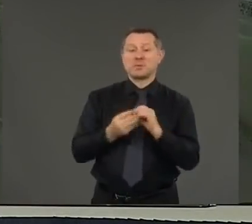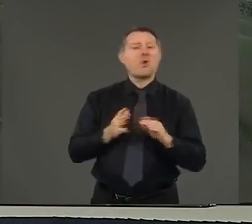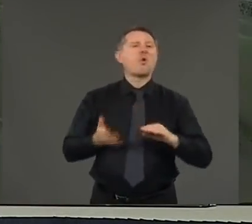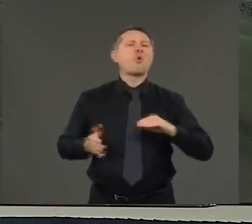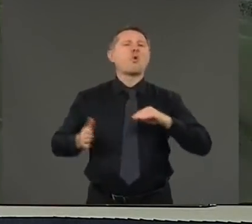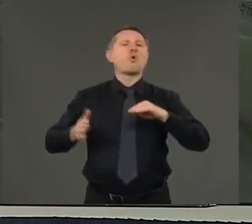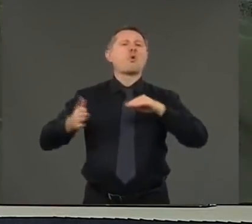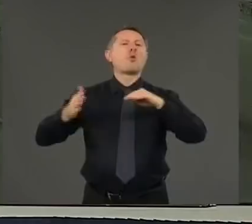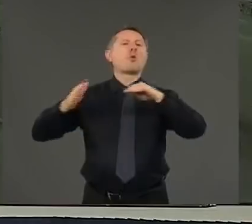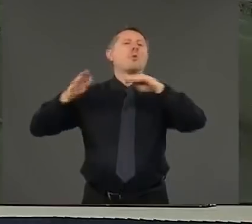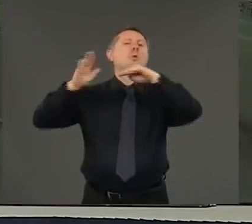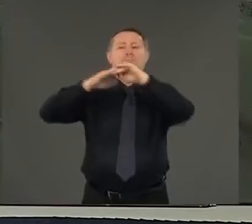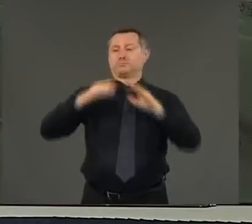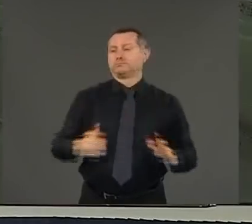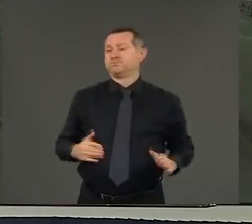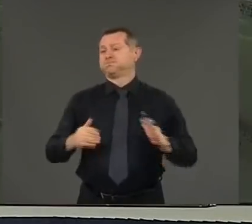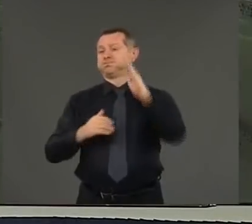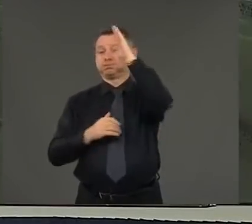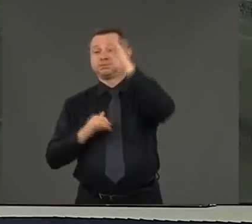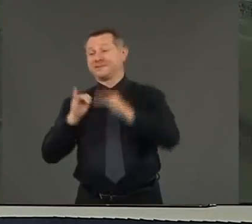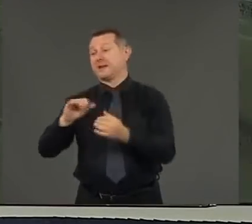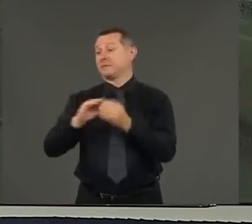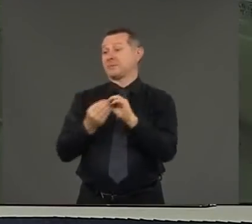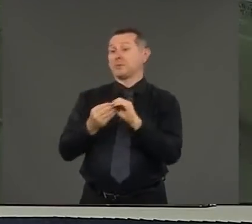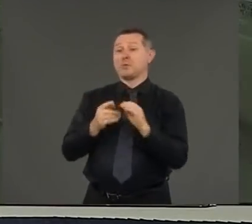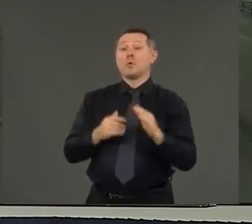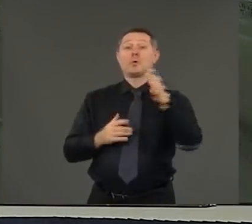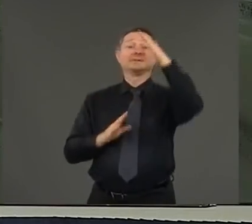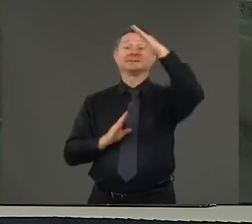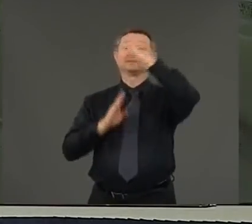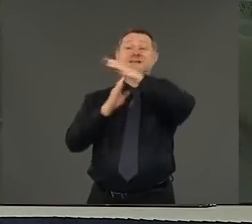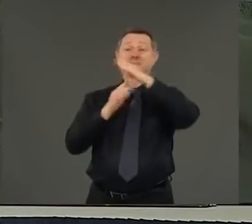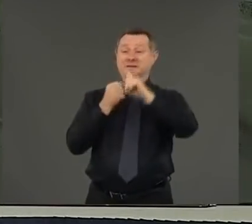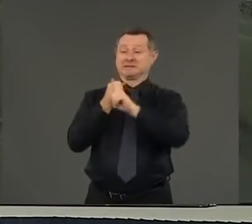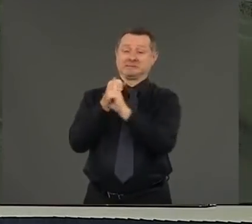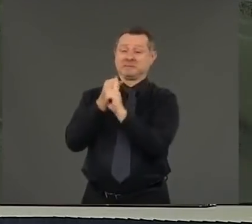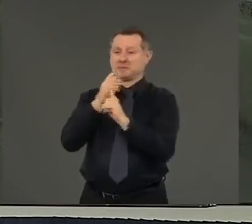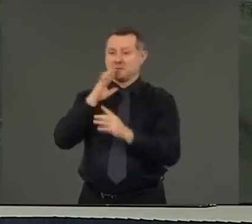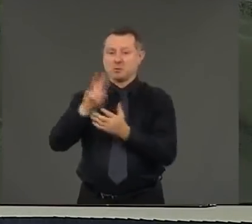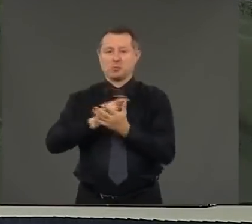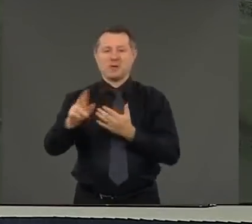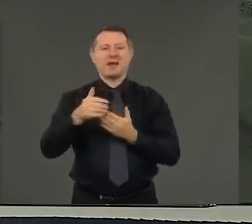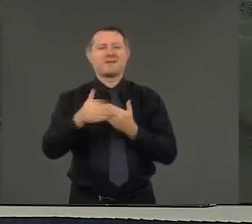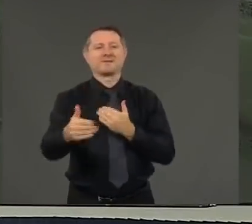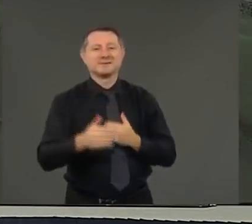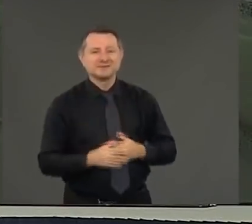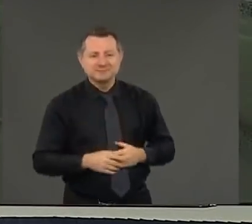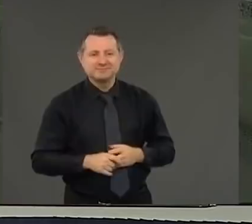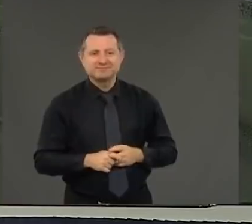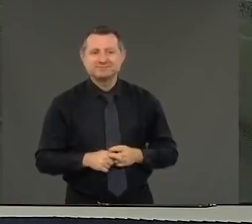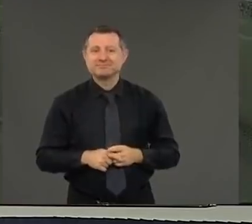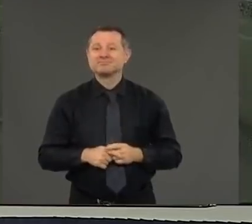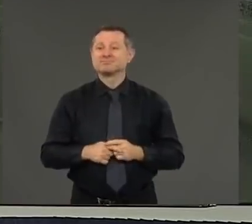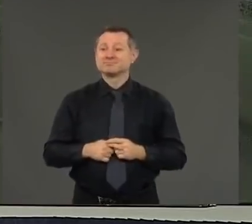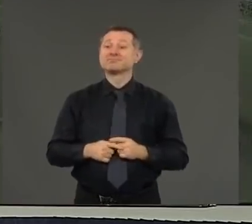ALLOWED IN UP UNTIL ABOUT MID MARCH. THE SPIKE IN THE NURSING HOMES